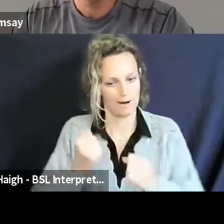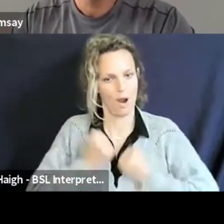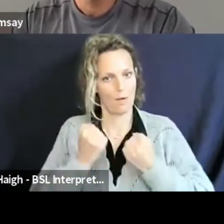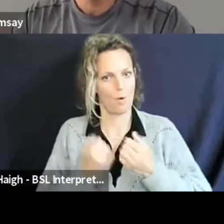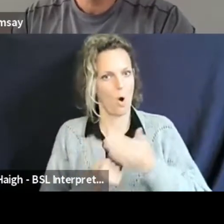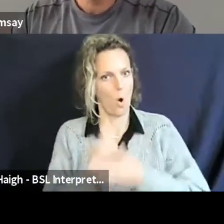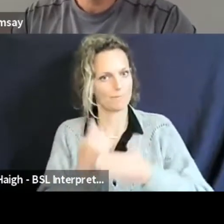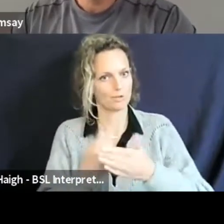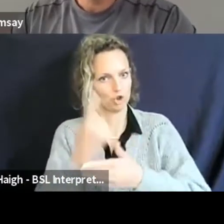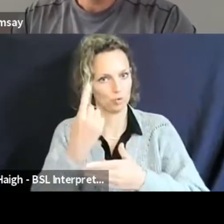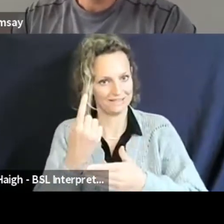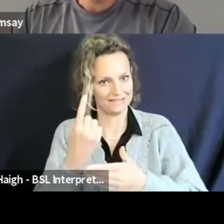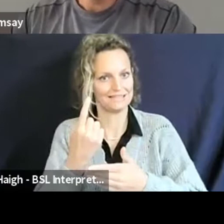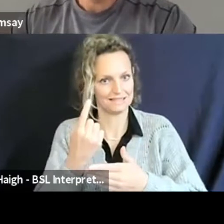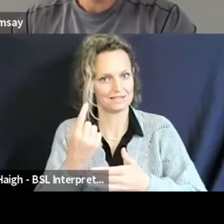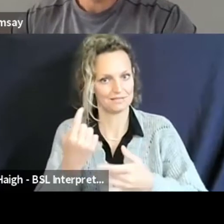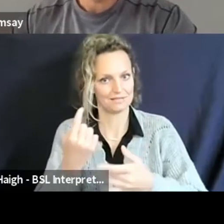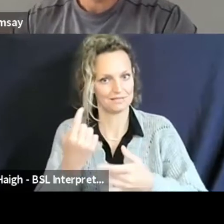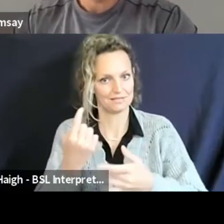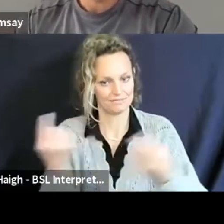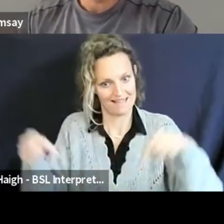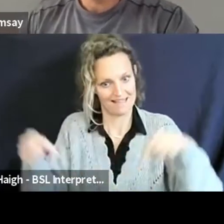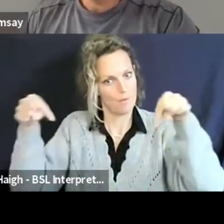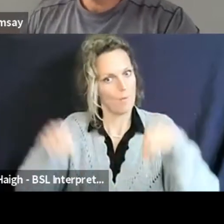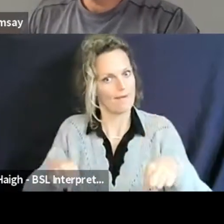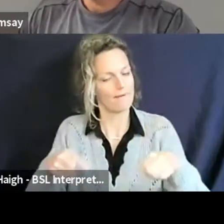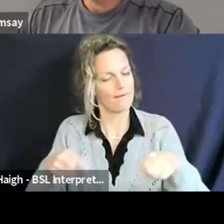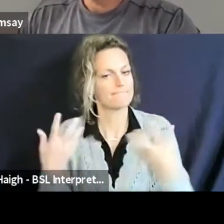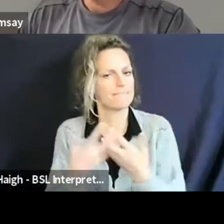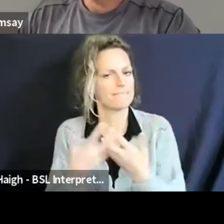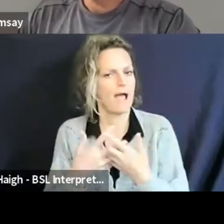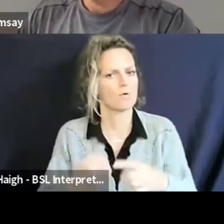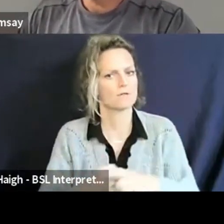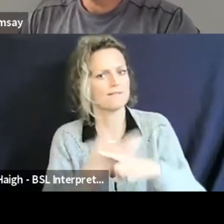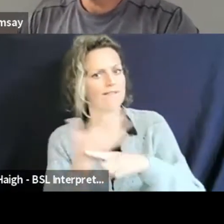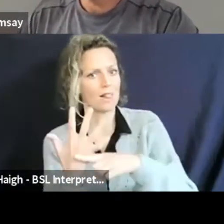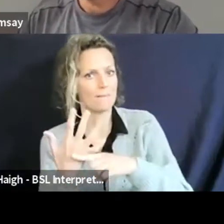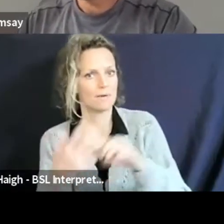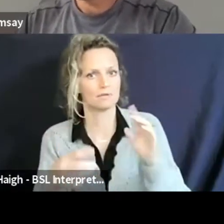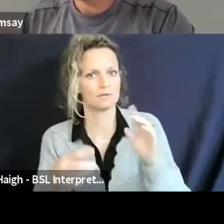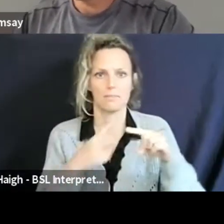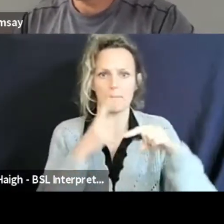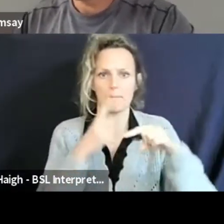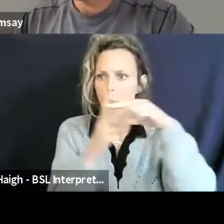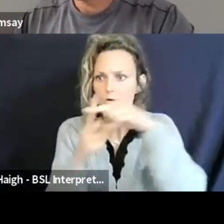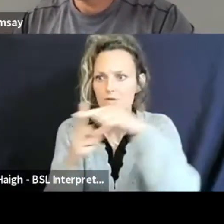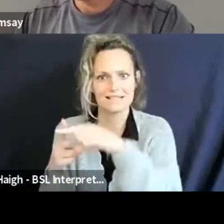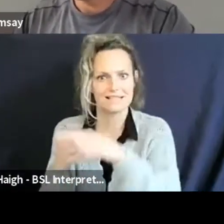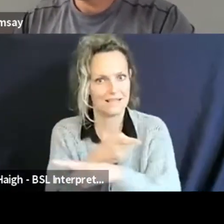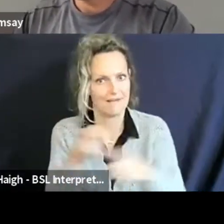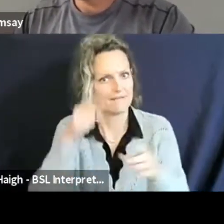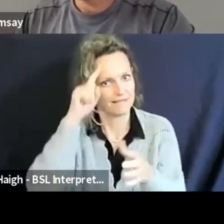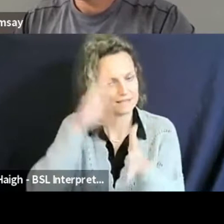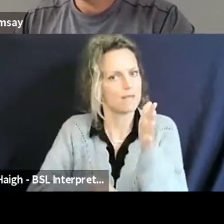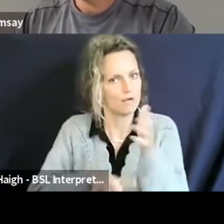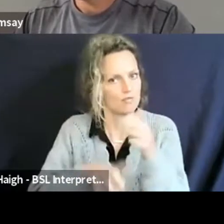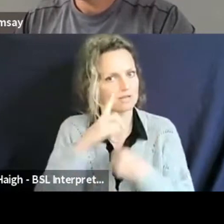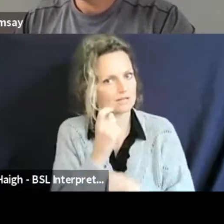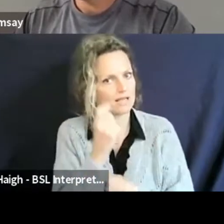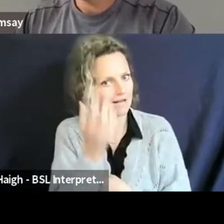So I am really happy to be here today to be able to explain what is this as